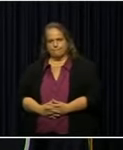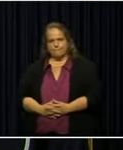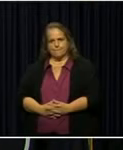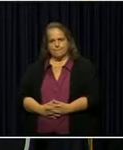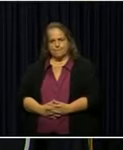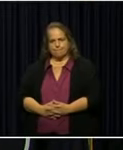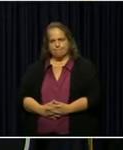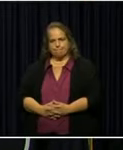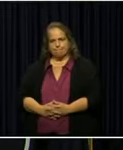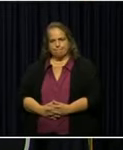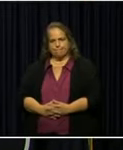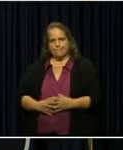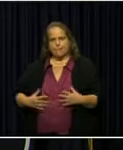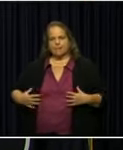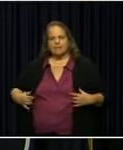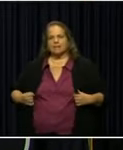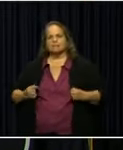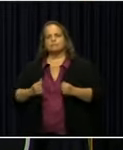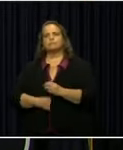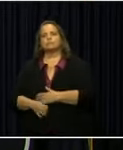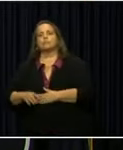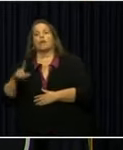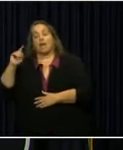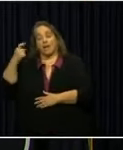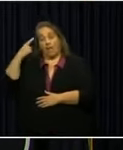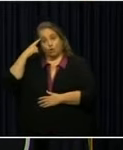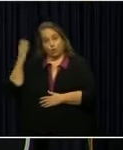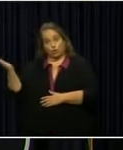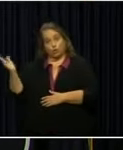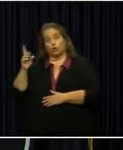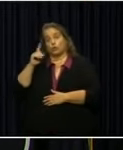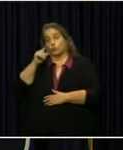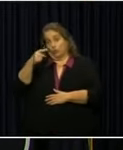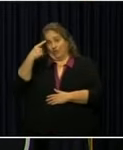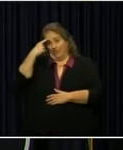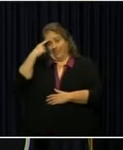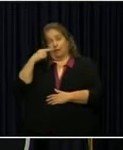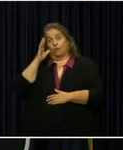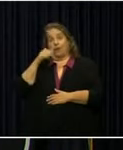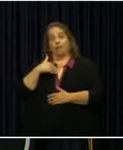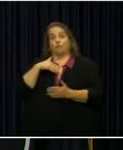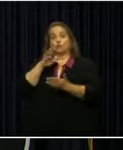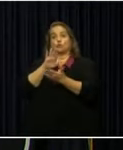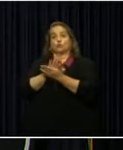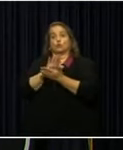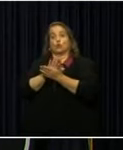TO THE FACILITY. REPRESENTED BY VOLUNTEER MEDICAL STUDENTS -- WE TALKED ABOUT THAT